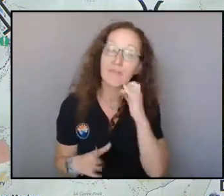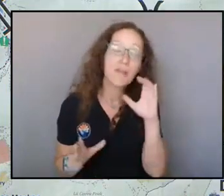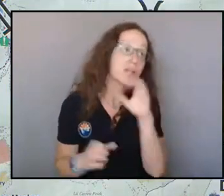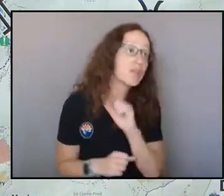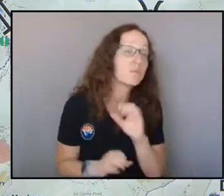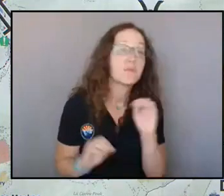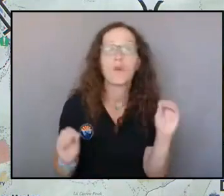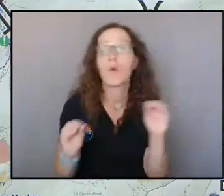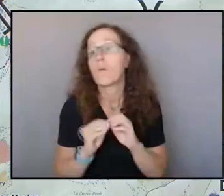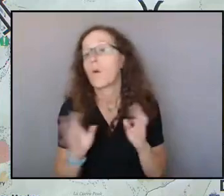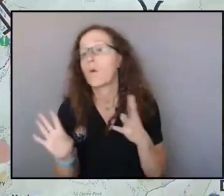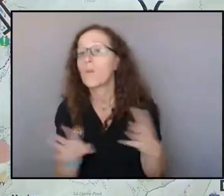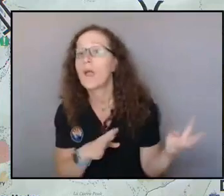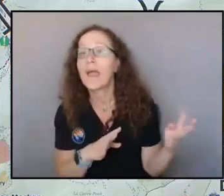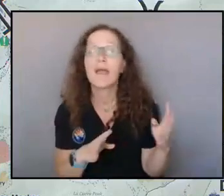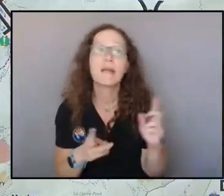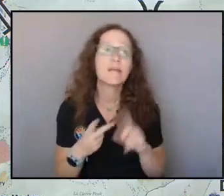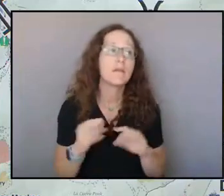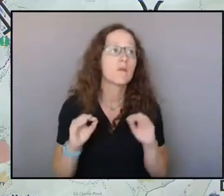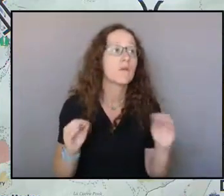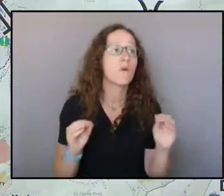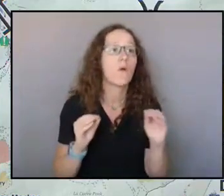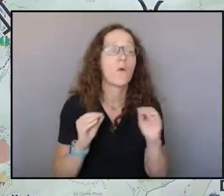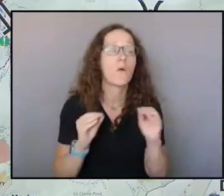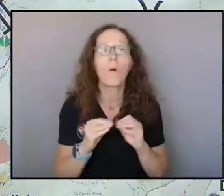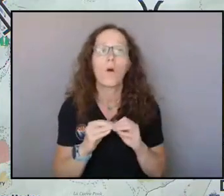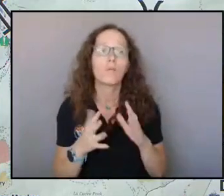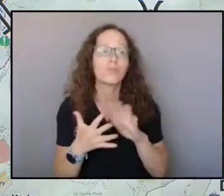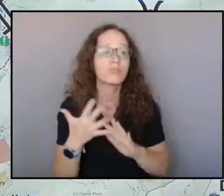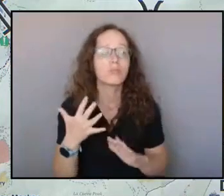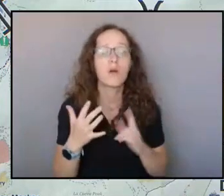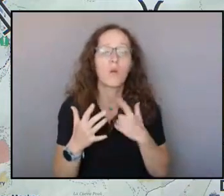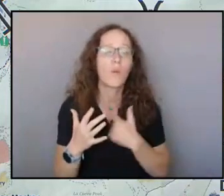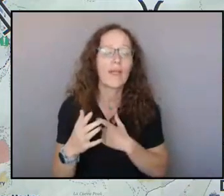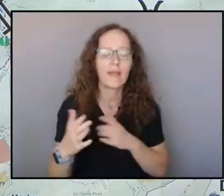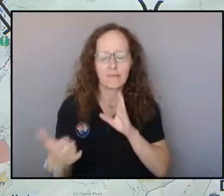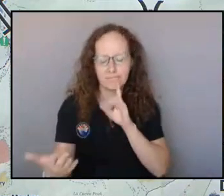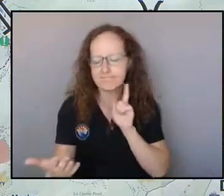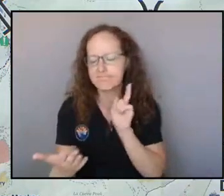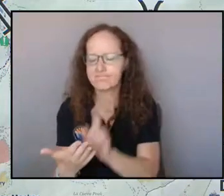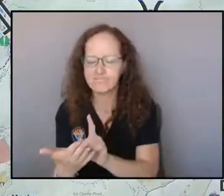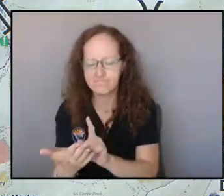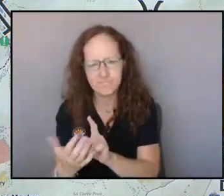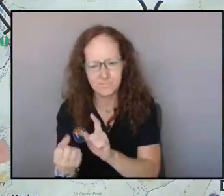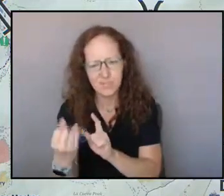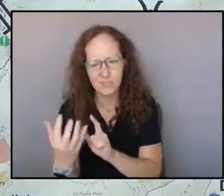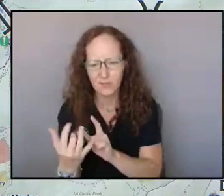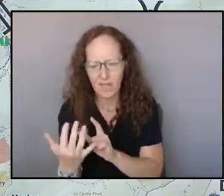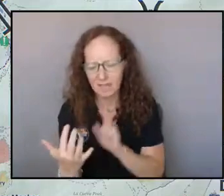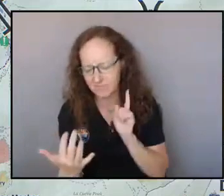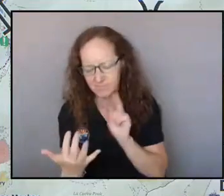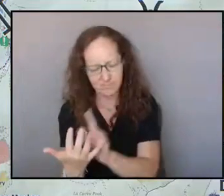CONTINGENCY LINES. THAT IS A BAD CALL. NONE OF US ARE GOING TO MAKE THAT CALL. WE ARE GOING TO WORK ON THE CONTINGENCY LINES